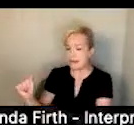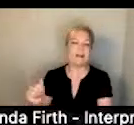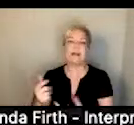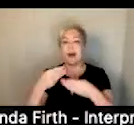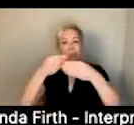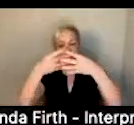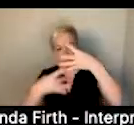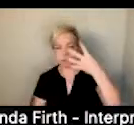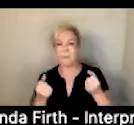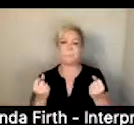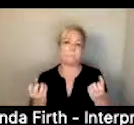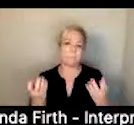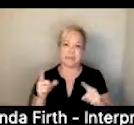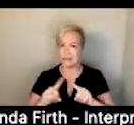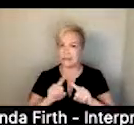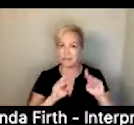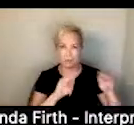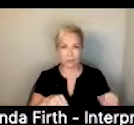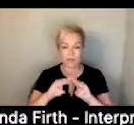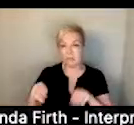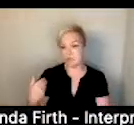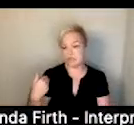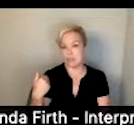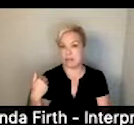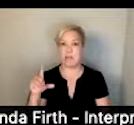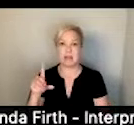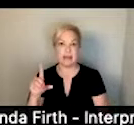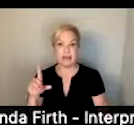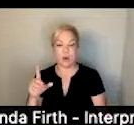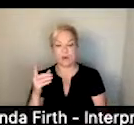Just a few days ago workers at DIA Art Foundation filed a petition for a union